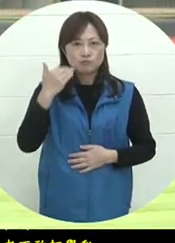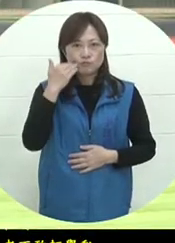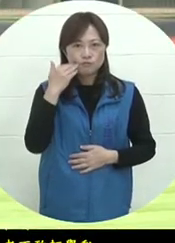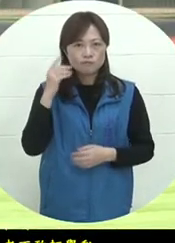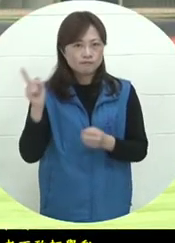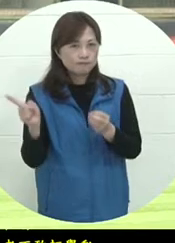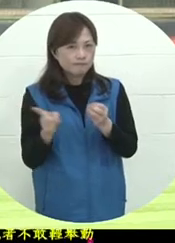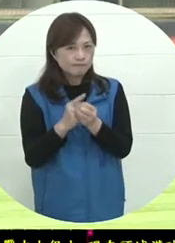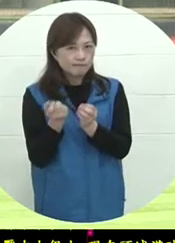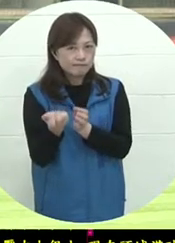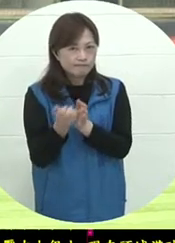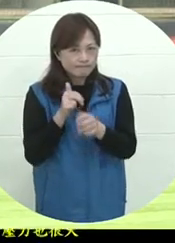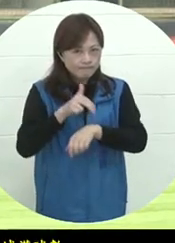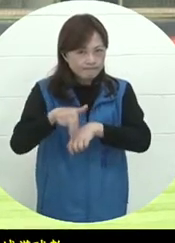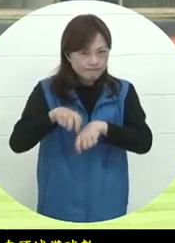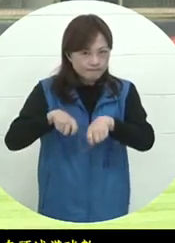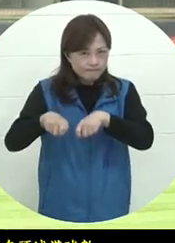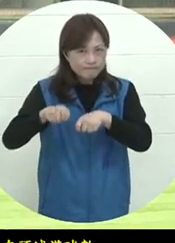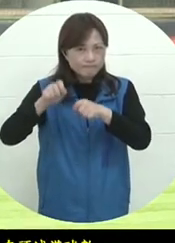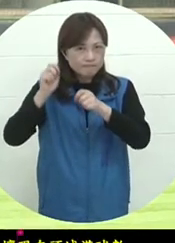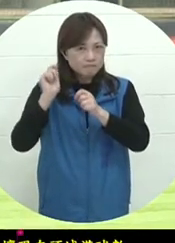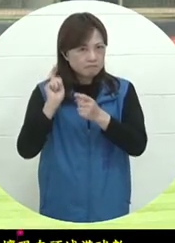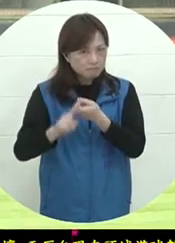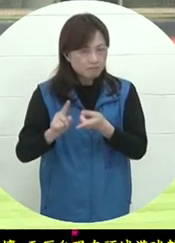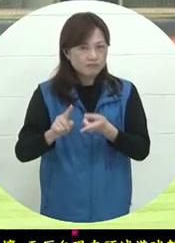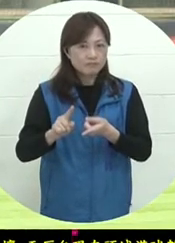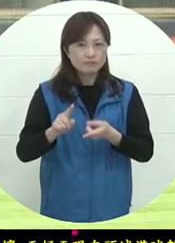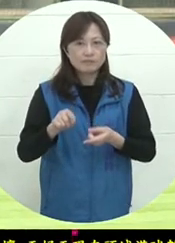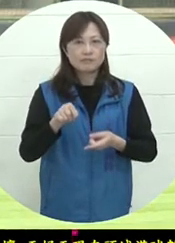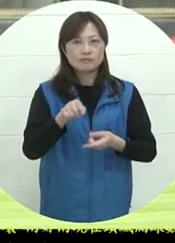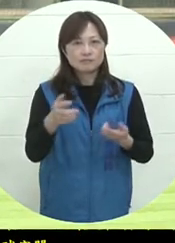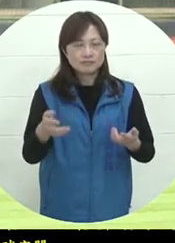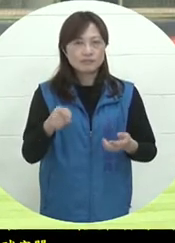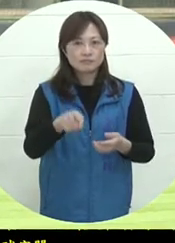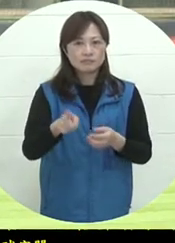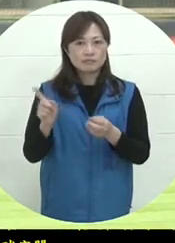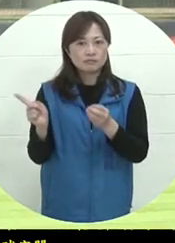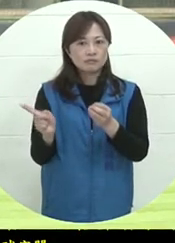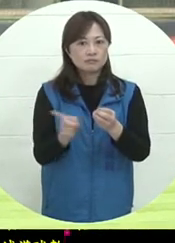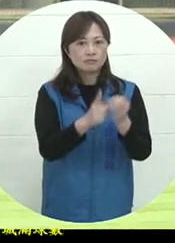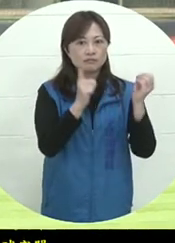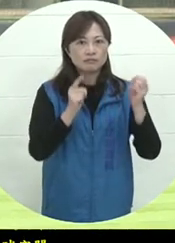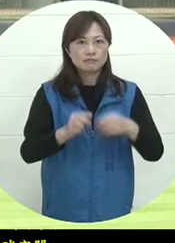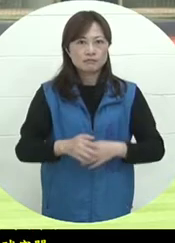there may be a solid hit to form a hit. Oh , oh, this ball, wow, this result,